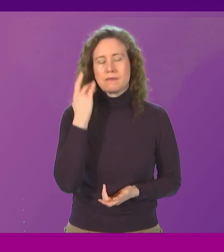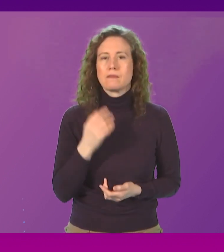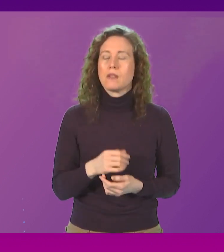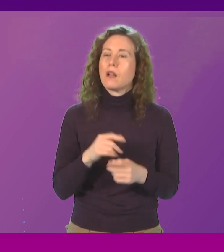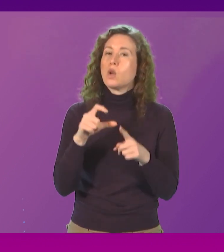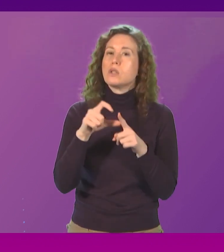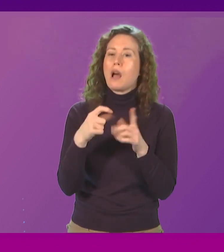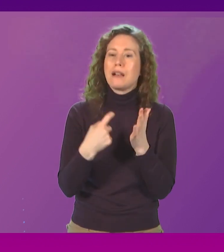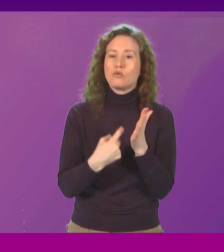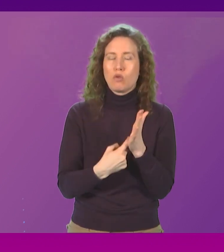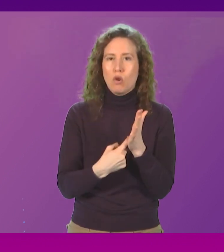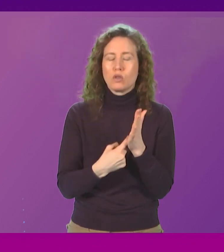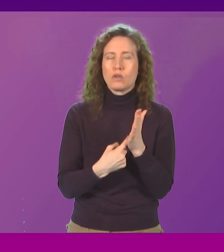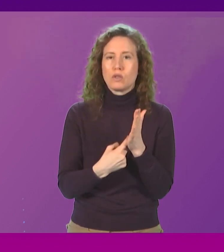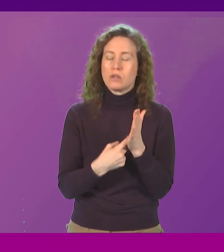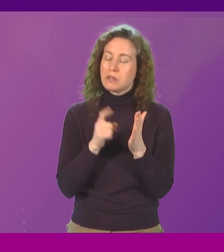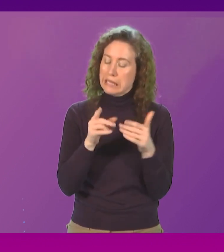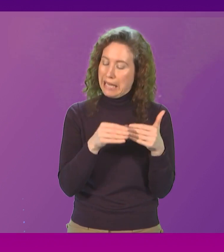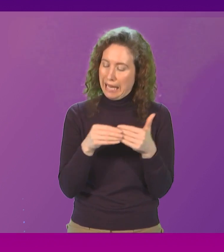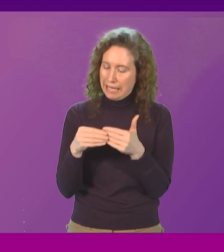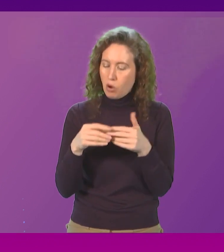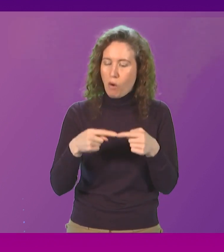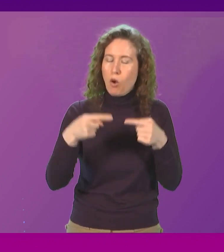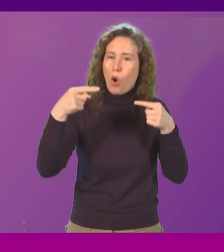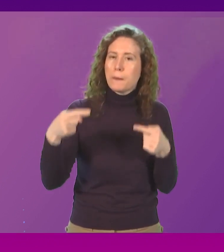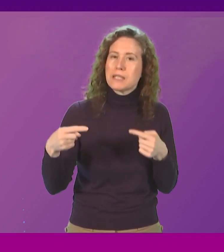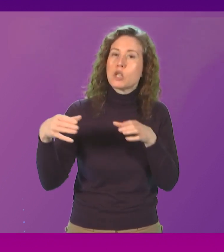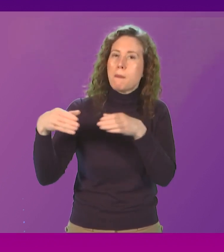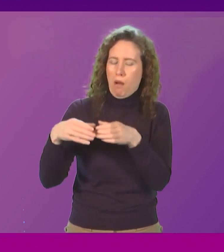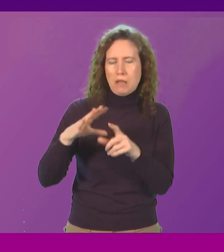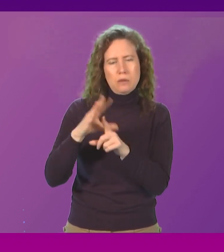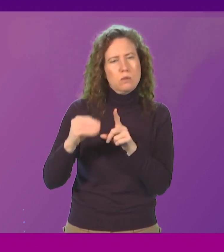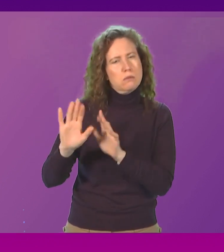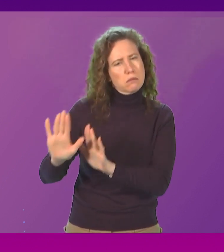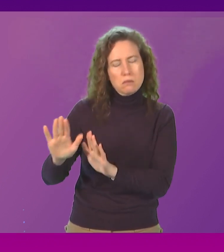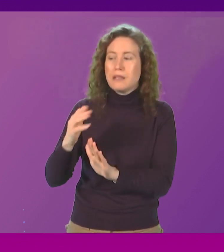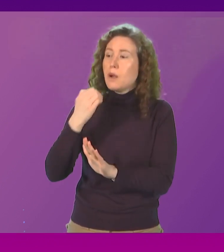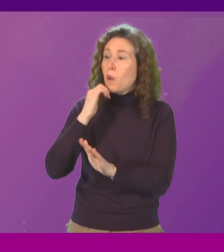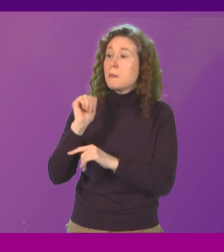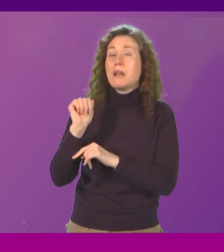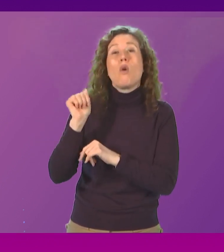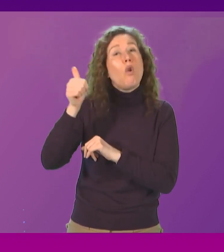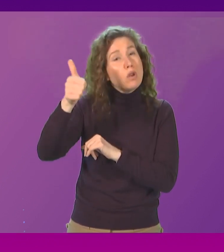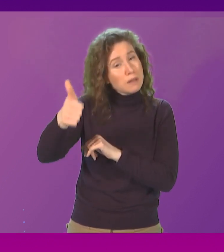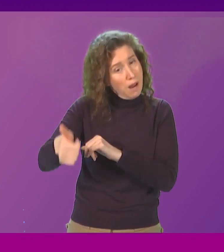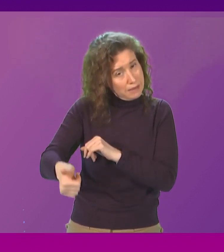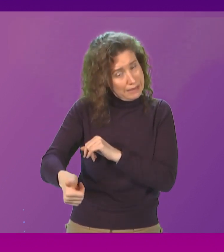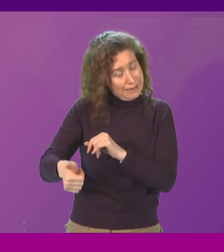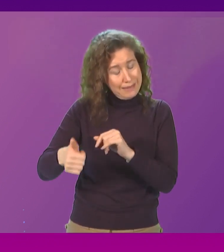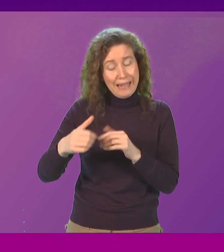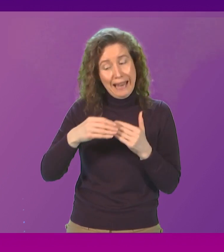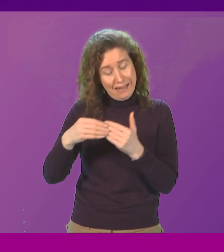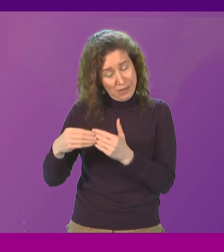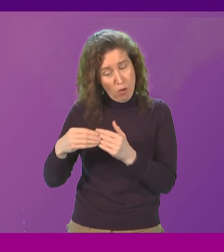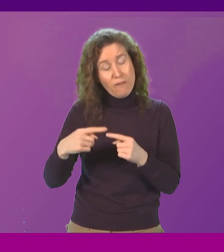Douglas Ross will, no doubt, be a long-standing leader of the Opposition—well, unless his